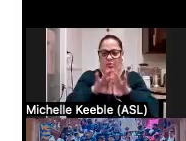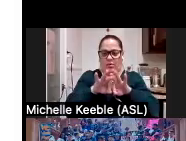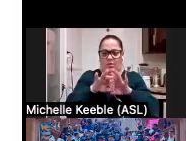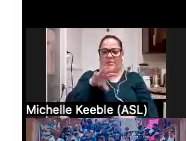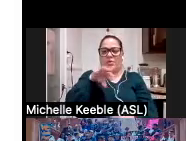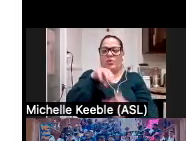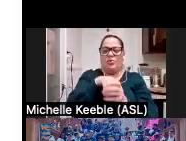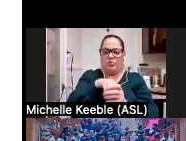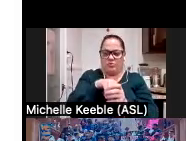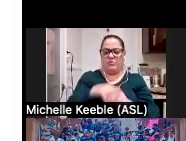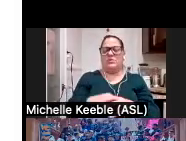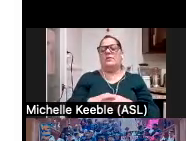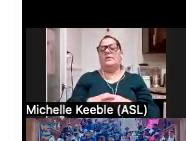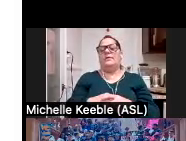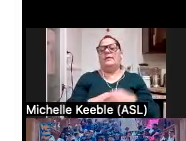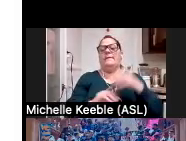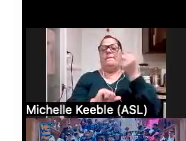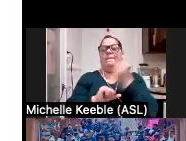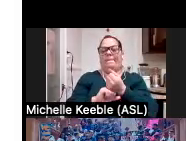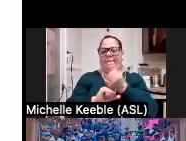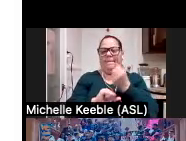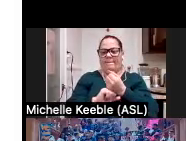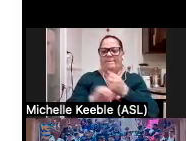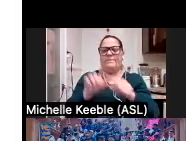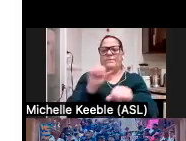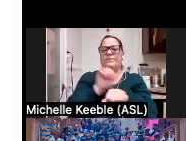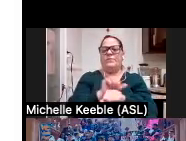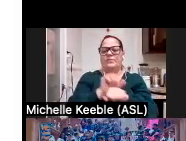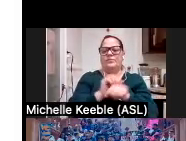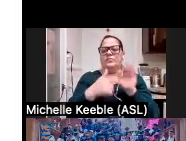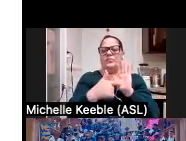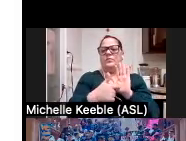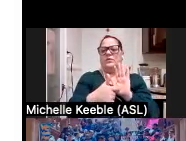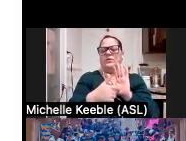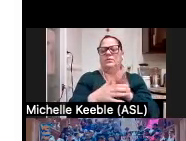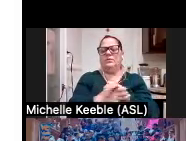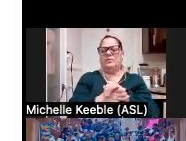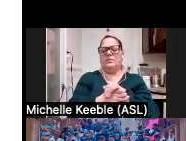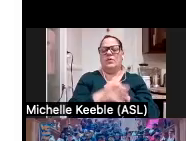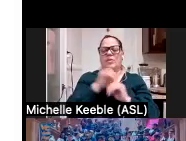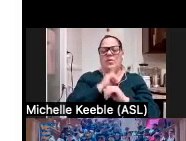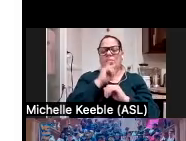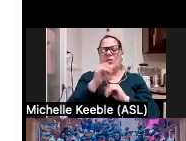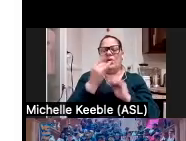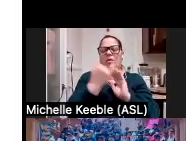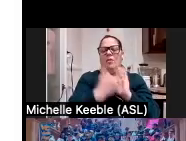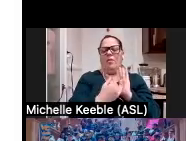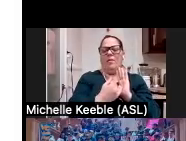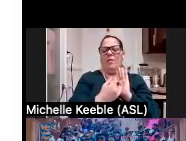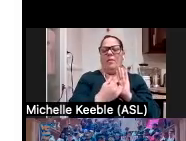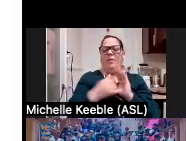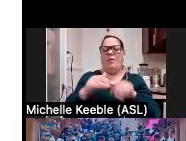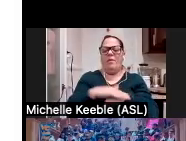um and Allied Works representatives um who really designed the space and were involved